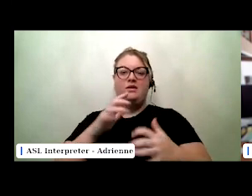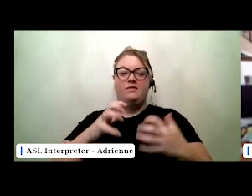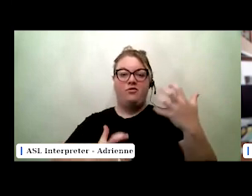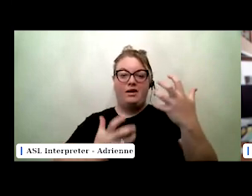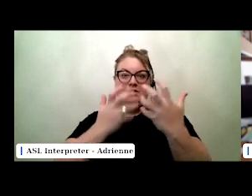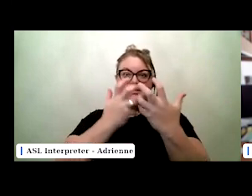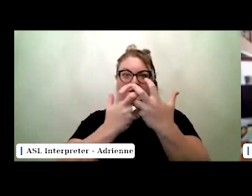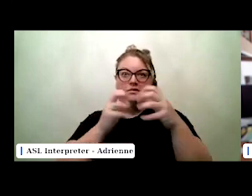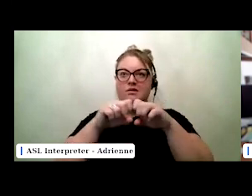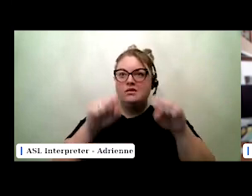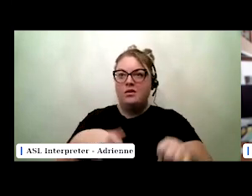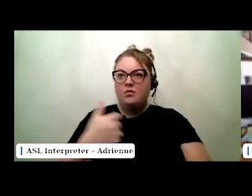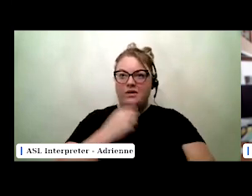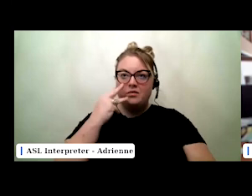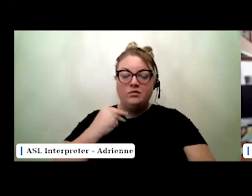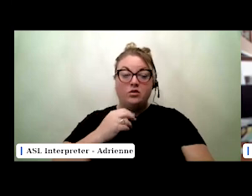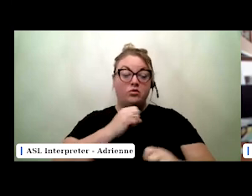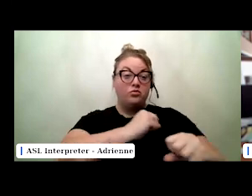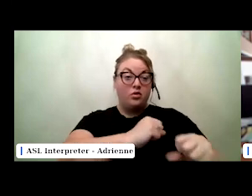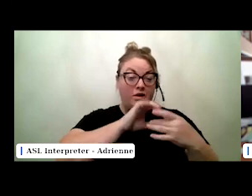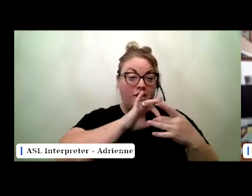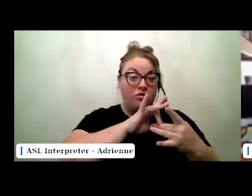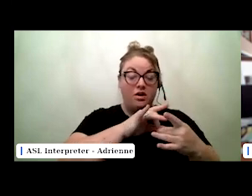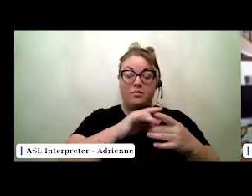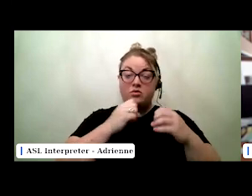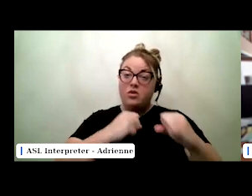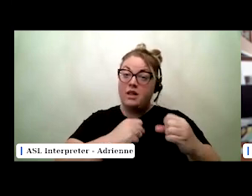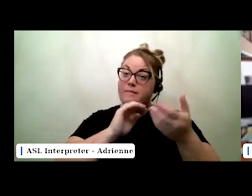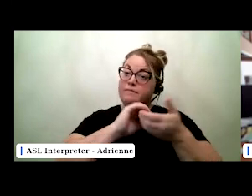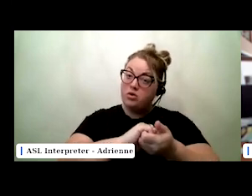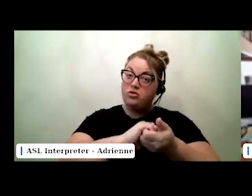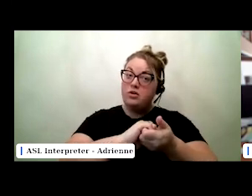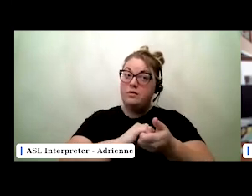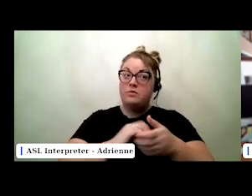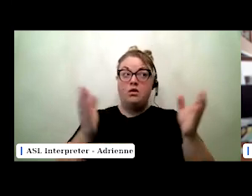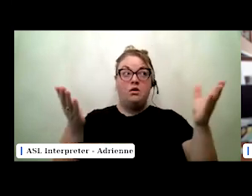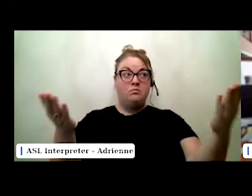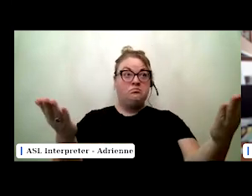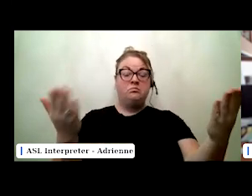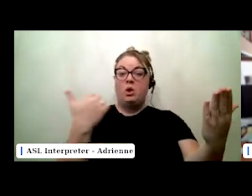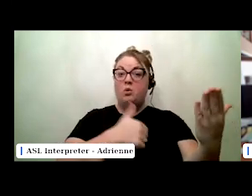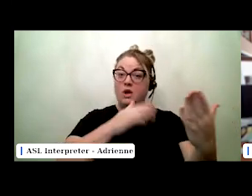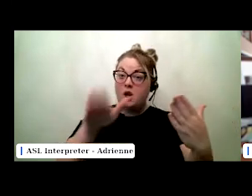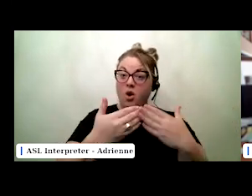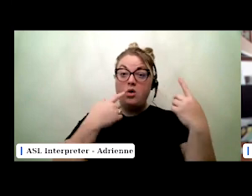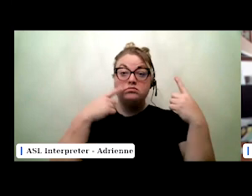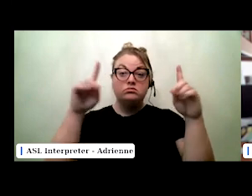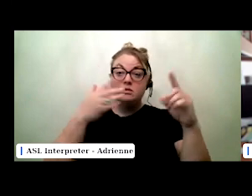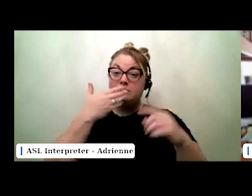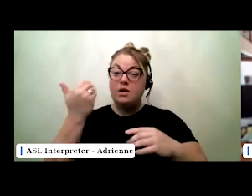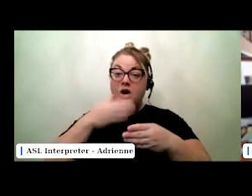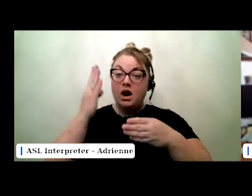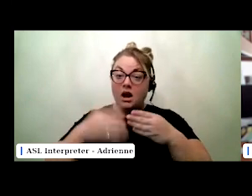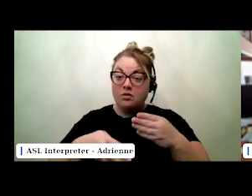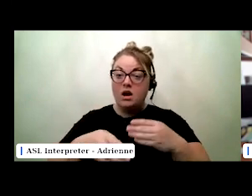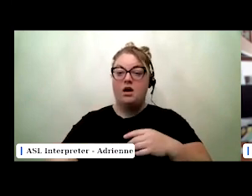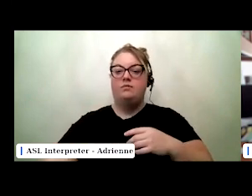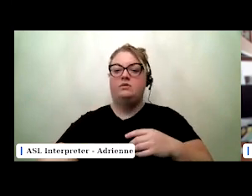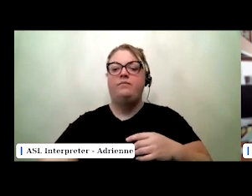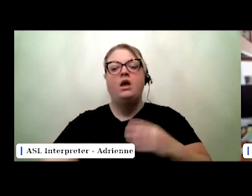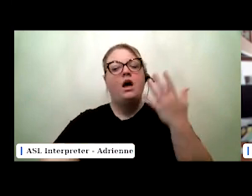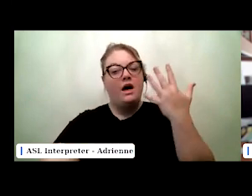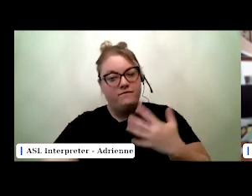So when there's a strong relationship and a solid partnership between family caregivers and direct care workers, we all can achieve better outcomes. Unfortunately.